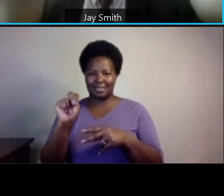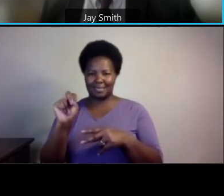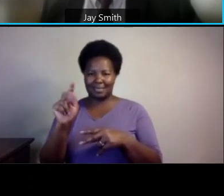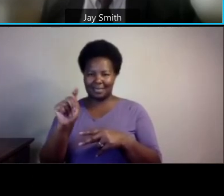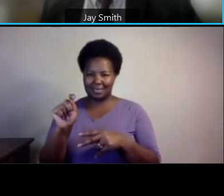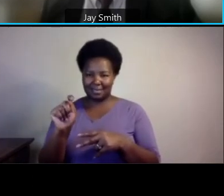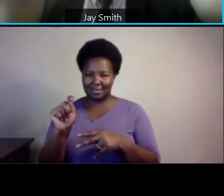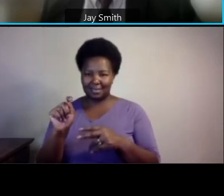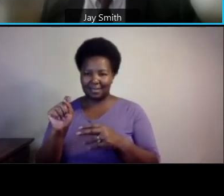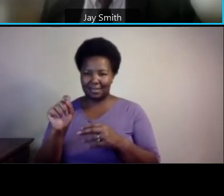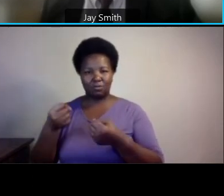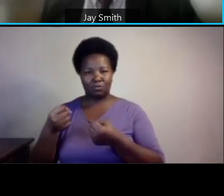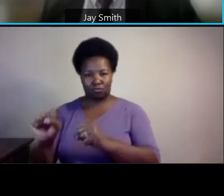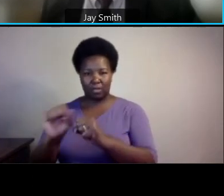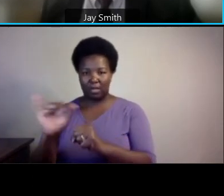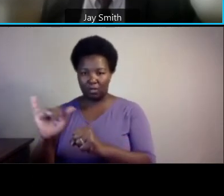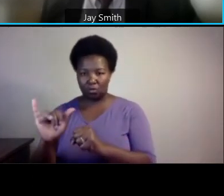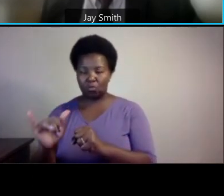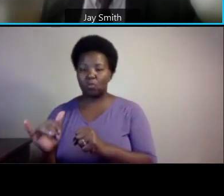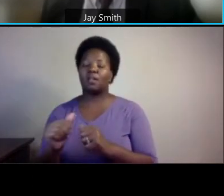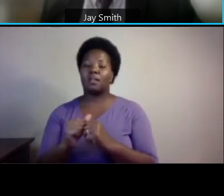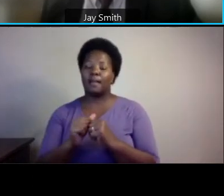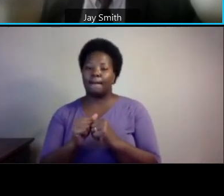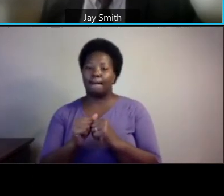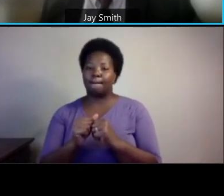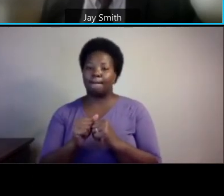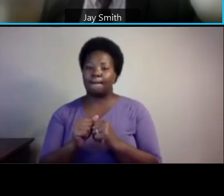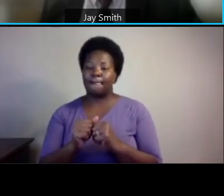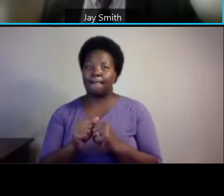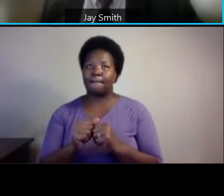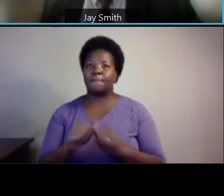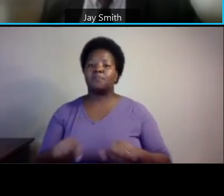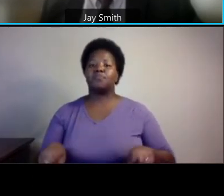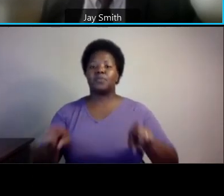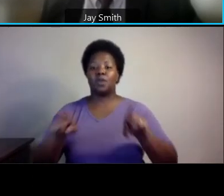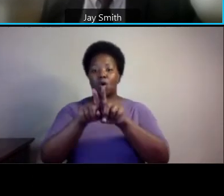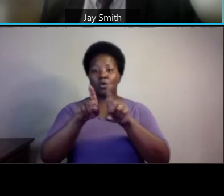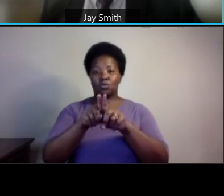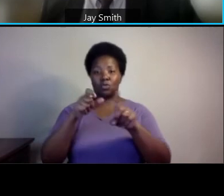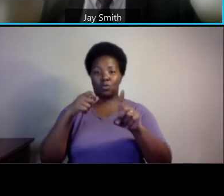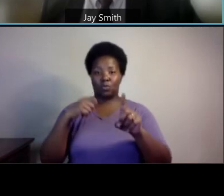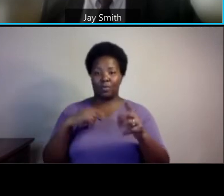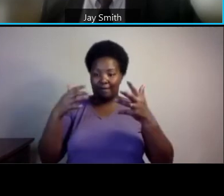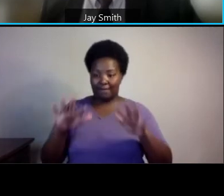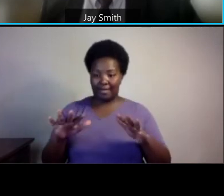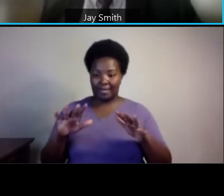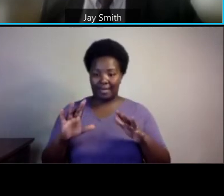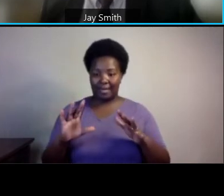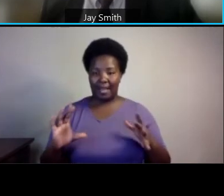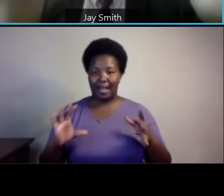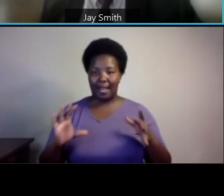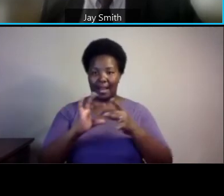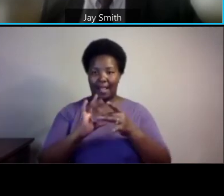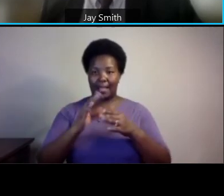up eckington to our street and also completed the link between m and n connecting the whole network